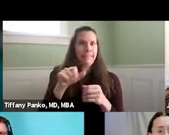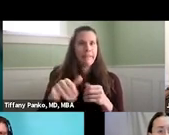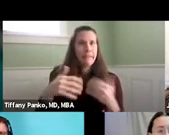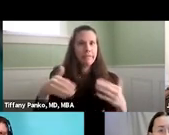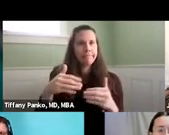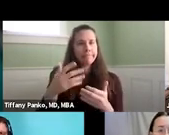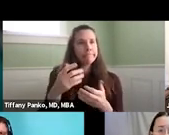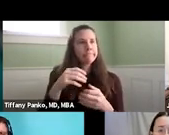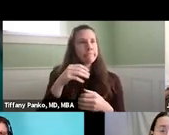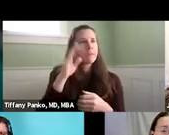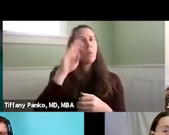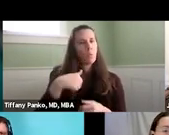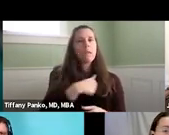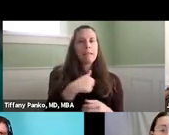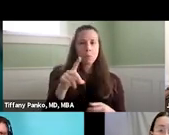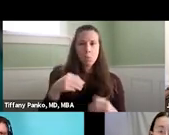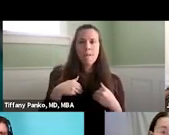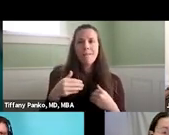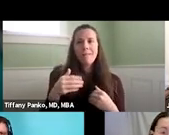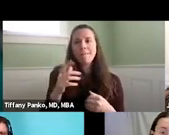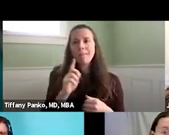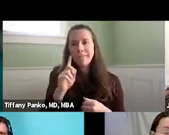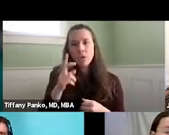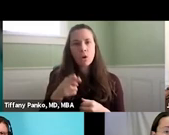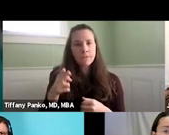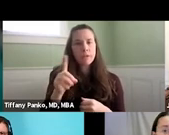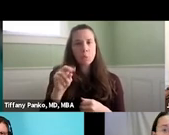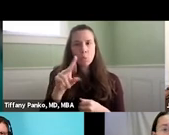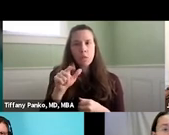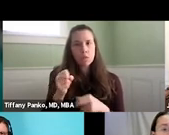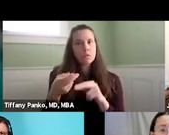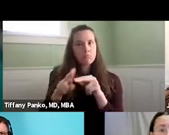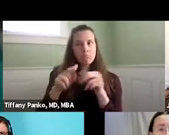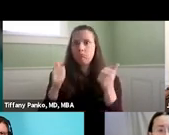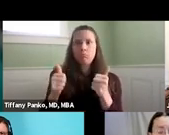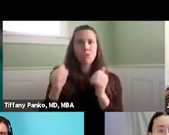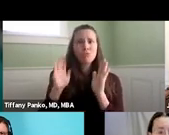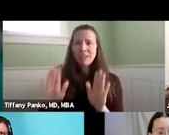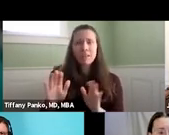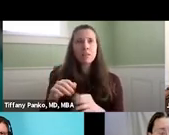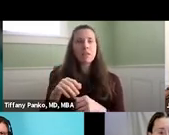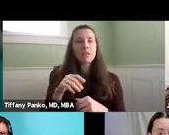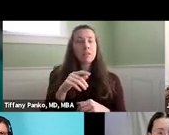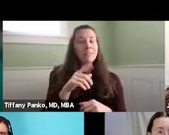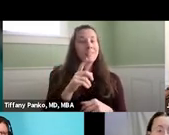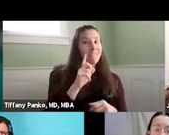and that is very necessary, I know that there are some deaf and hard of hearing doula, that